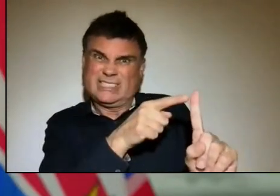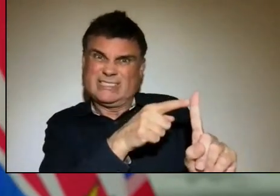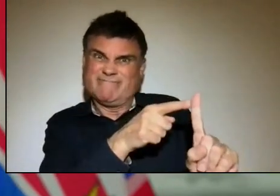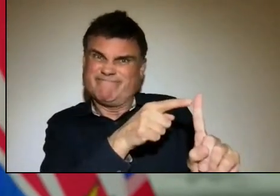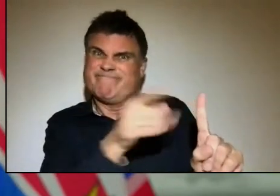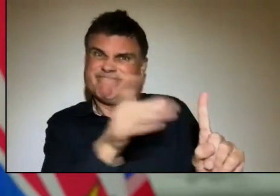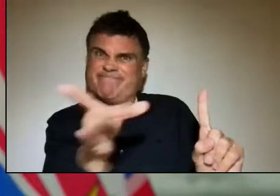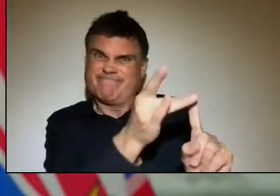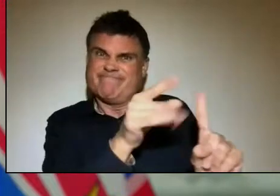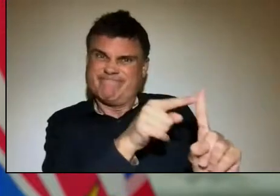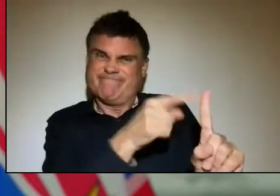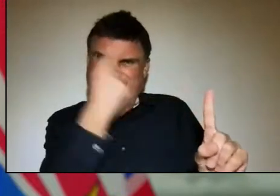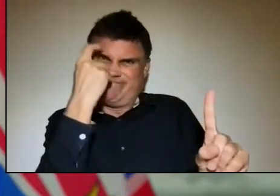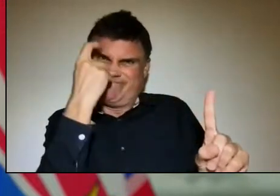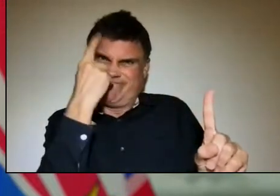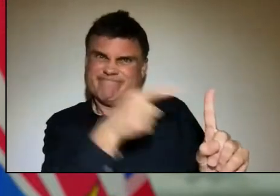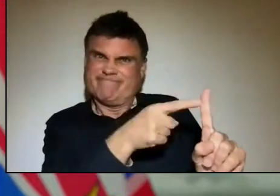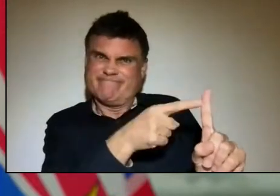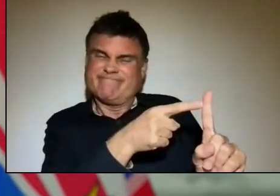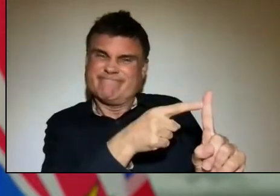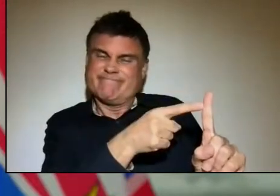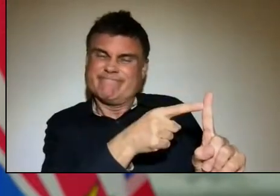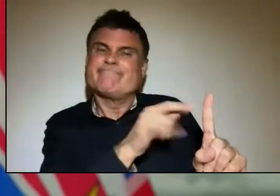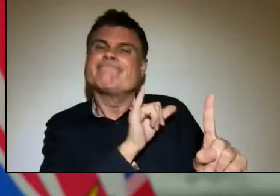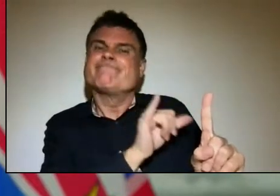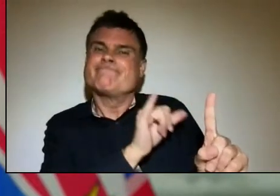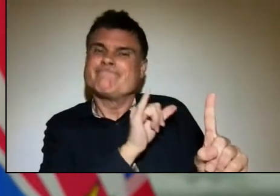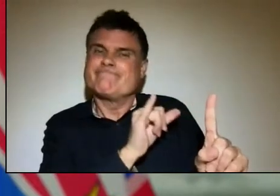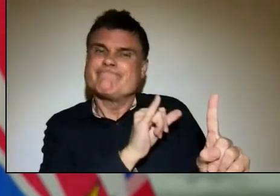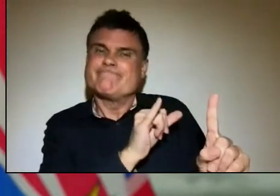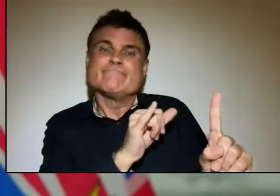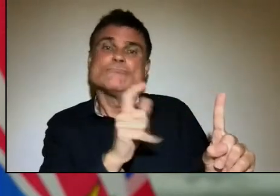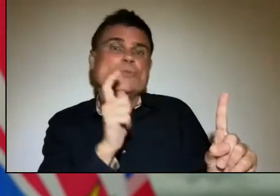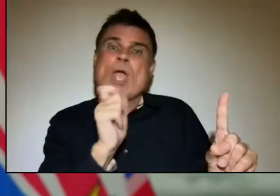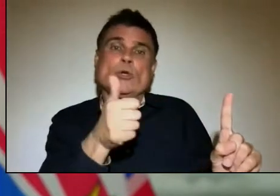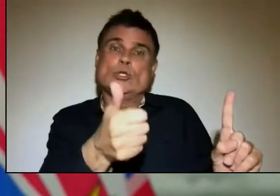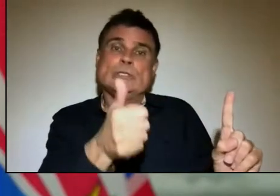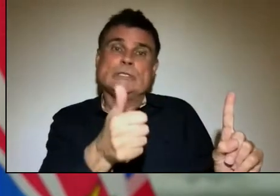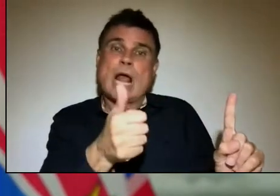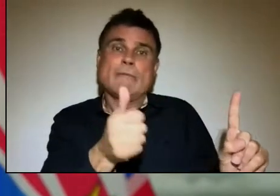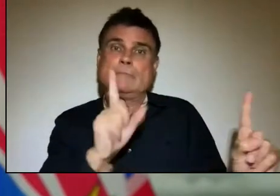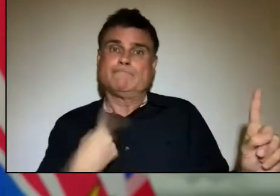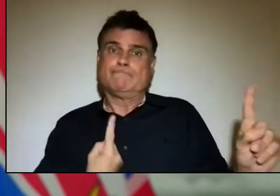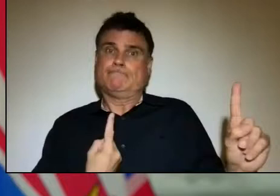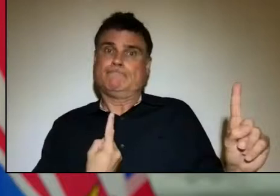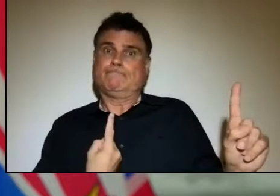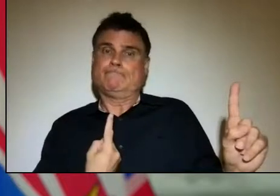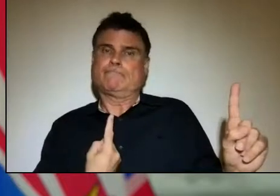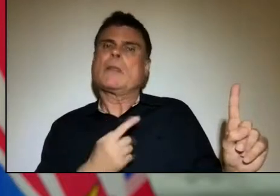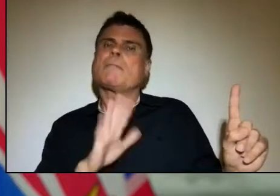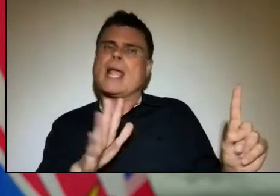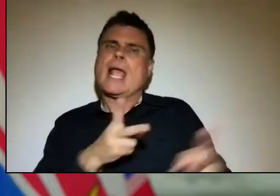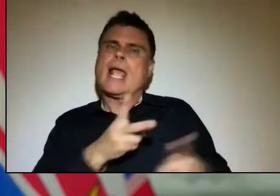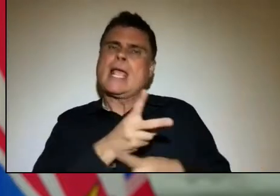do need to monitor for symptoms for 14 days, and you need to pay attention because you may be